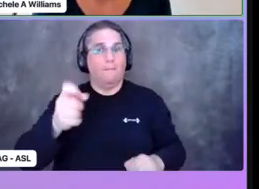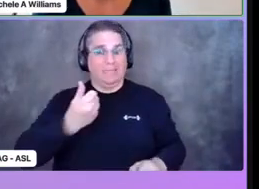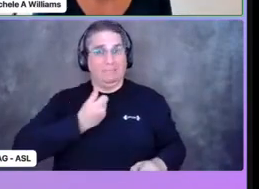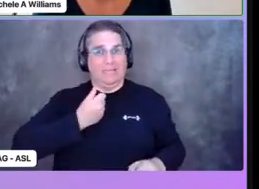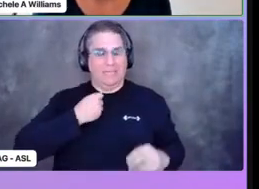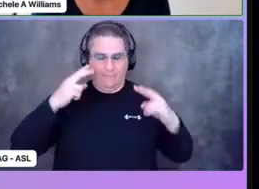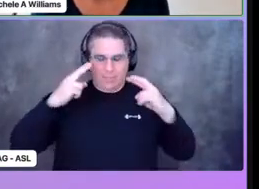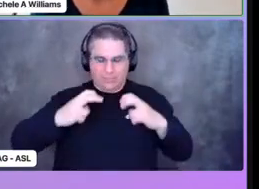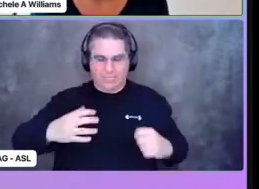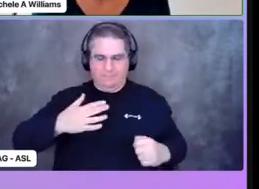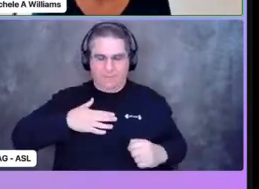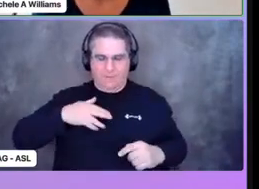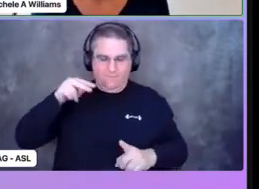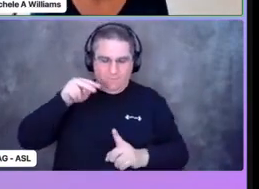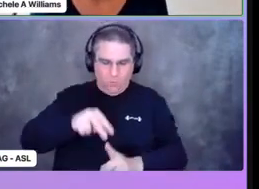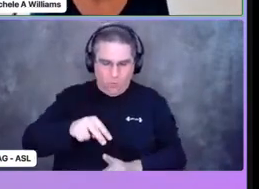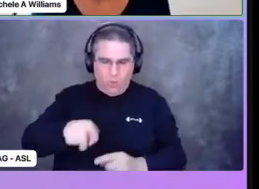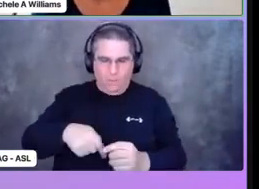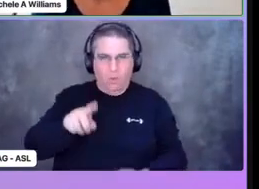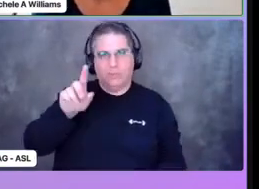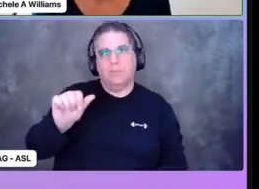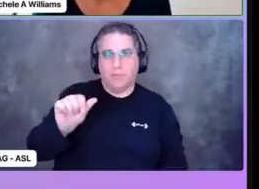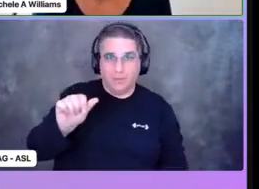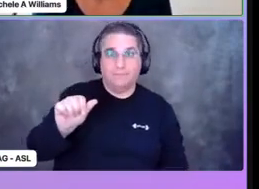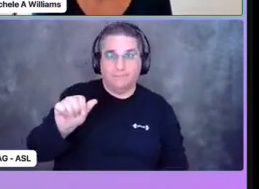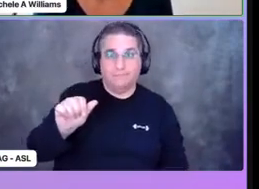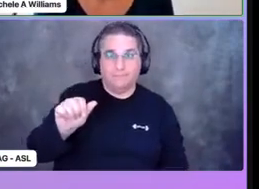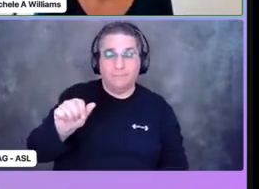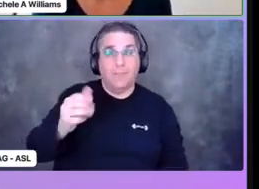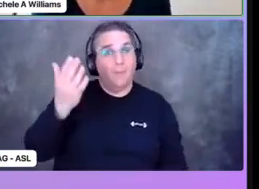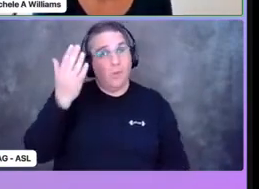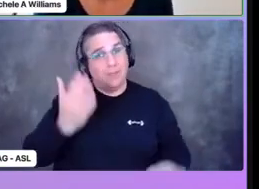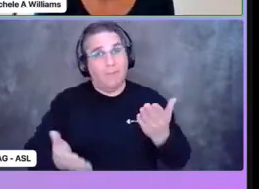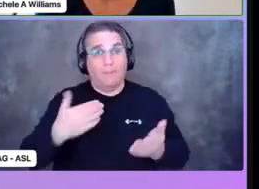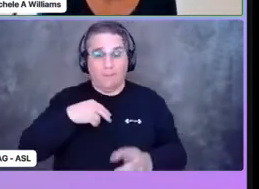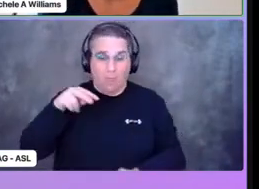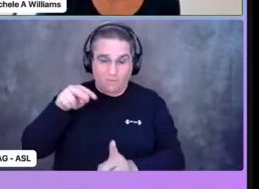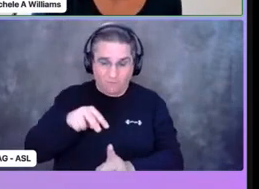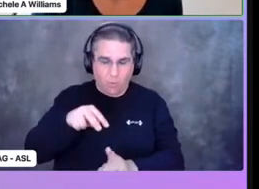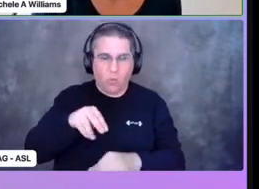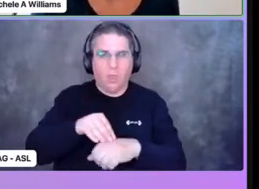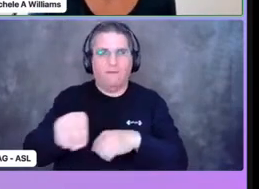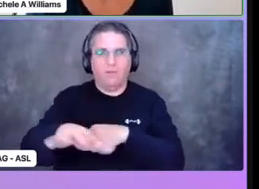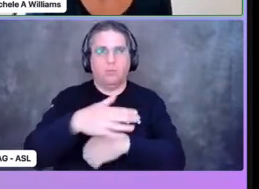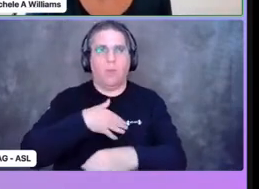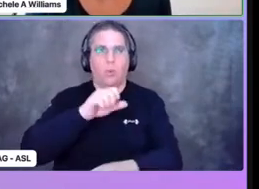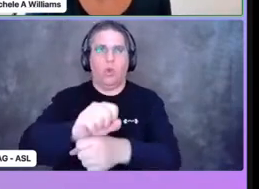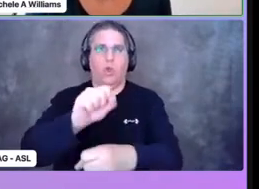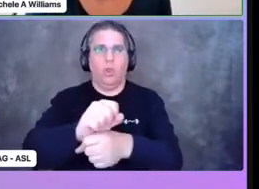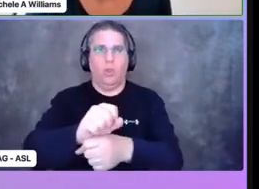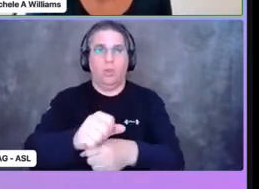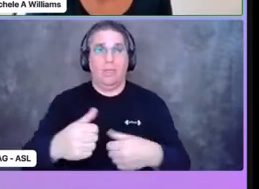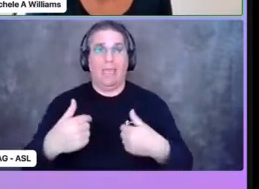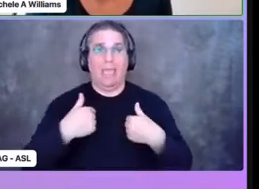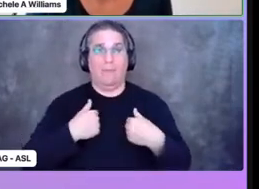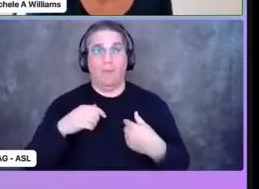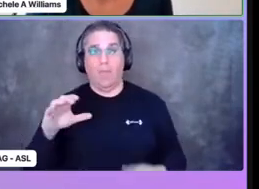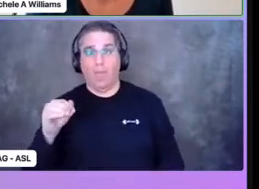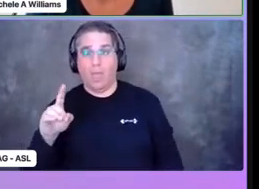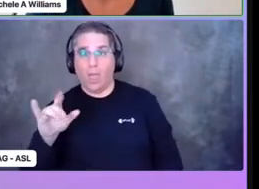community. And then lastly, again, assess your personal view on disability as you go. Particularly determine if you